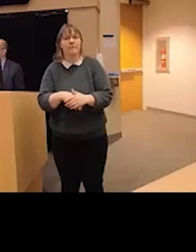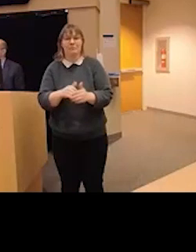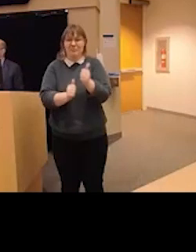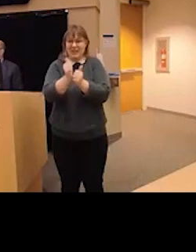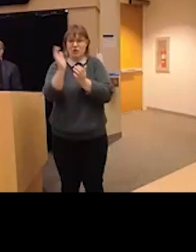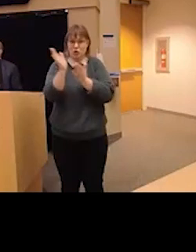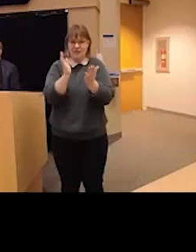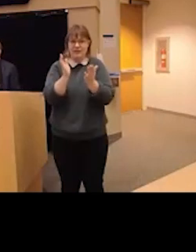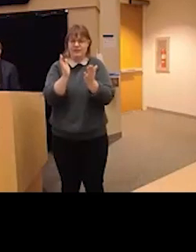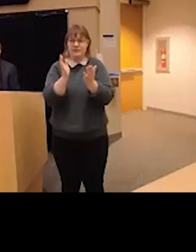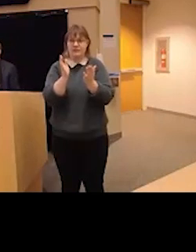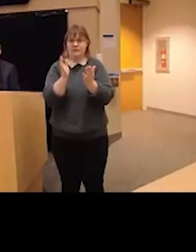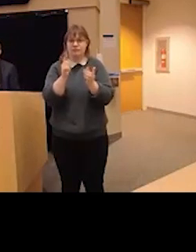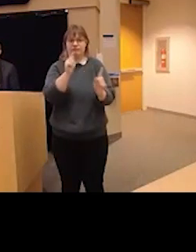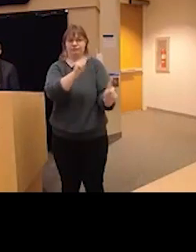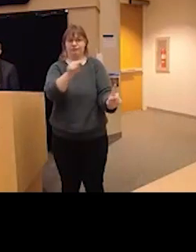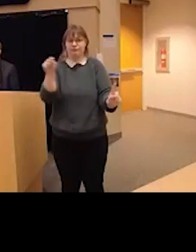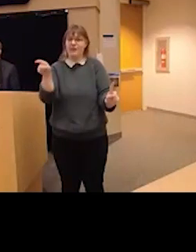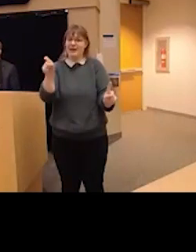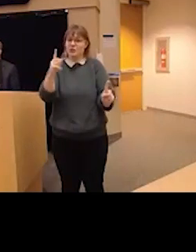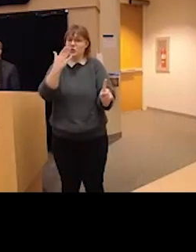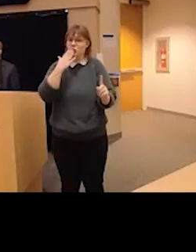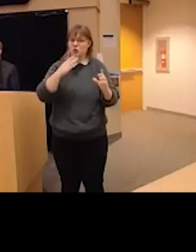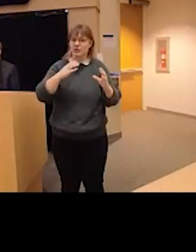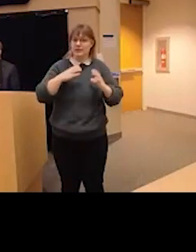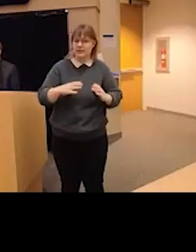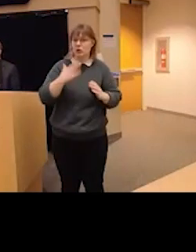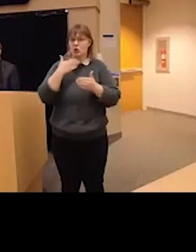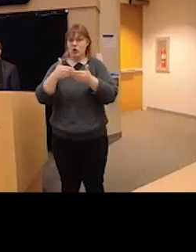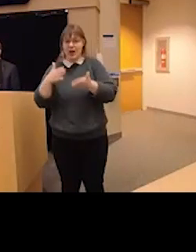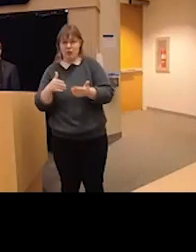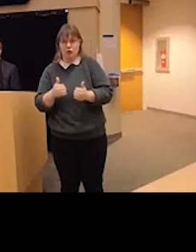also um you know needs to be good citizens and good neighbors work working with the health plan